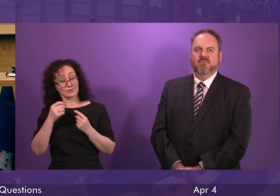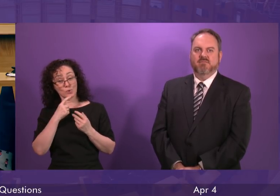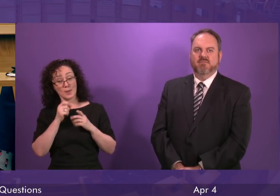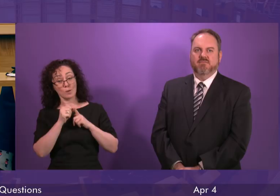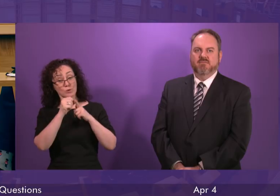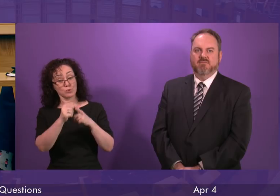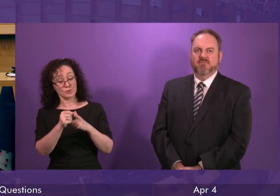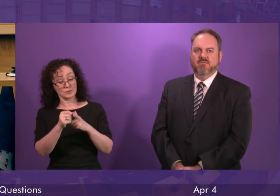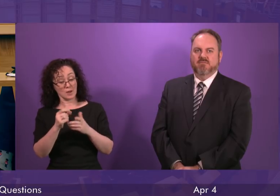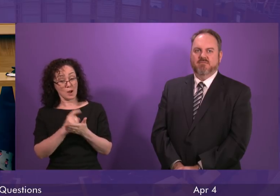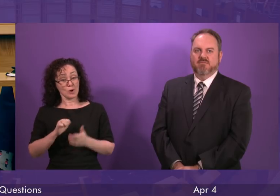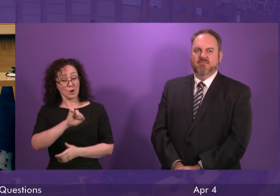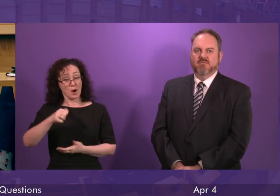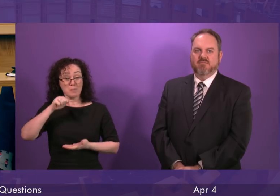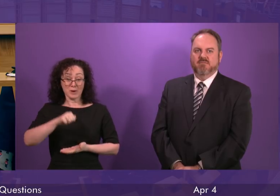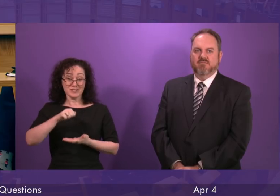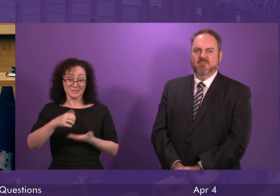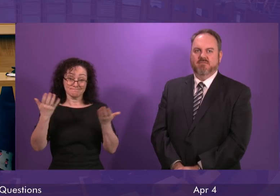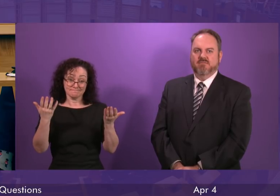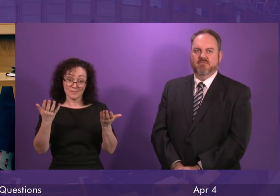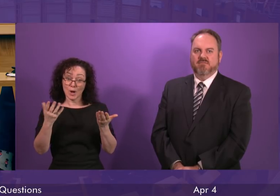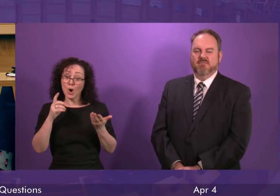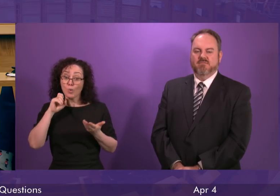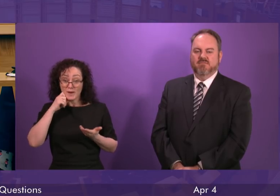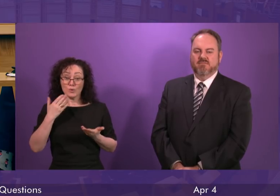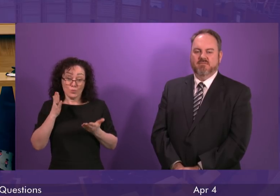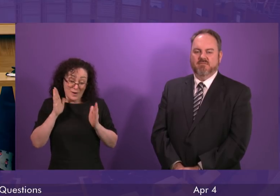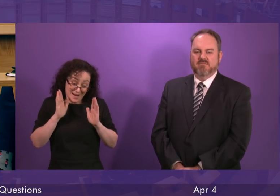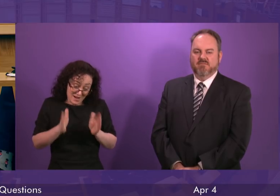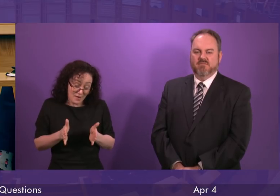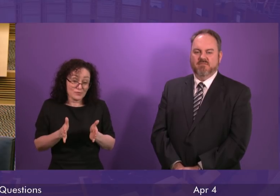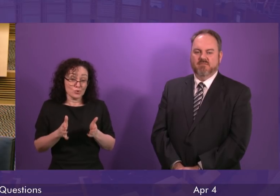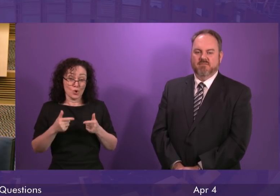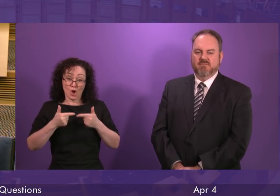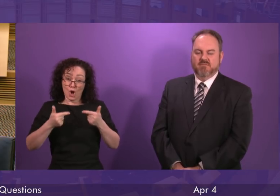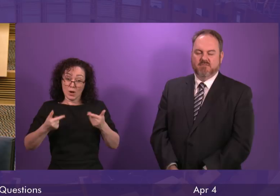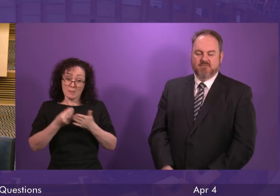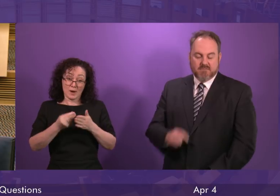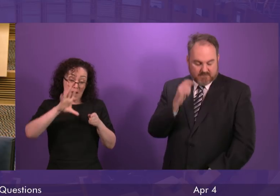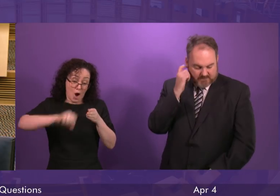take hundreds of millions of pounds out of the health service and out of integration